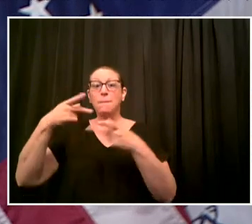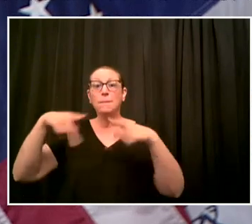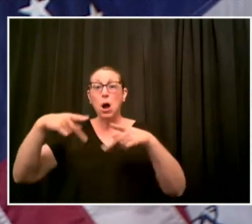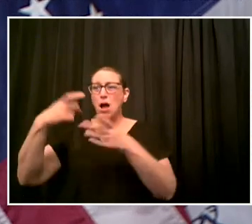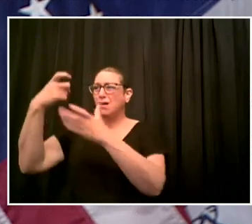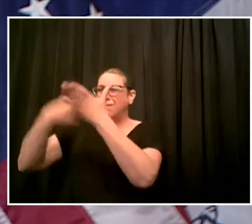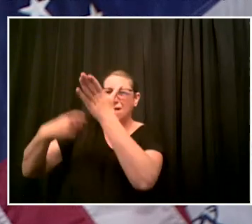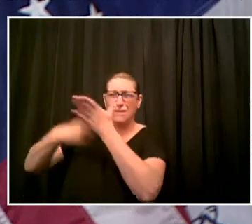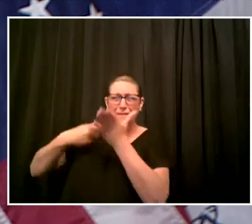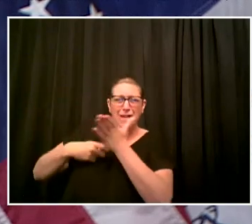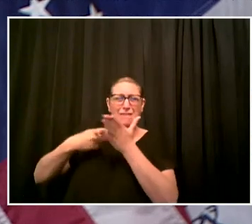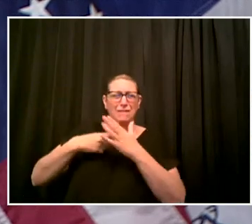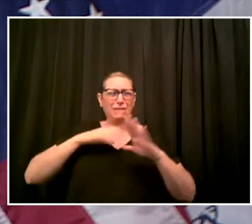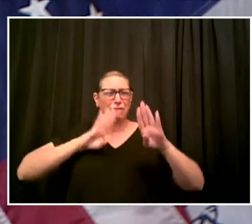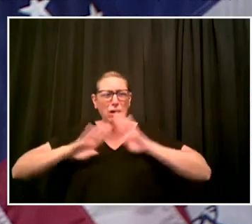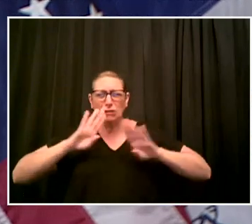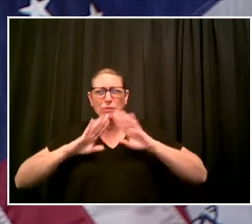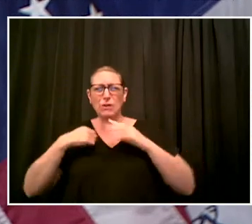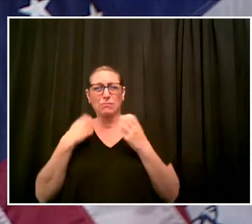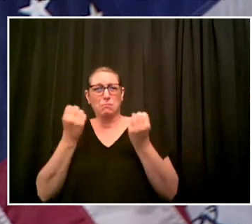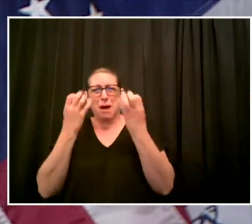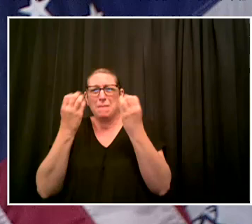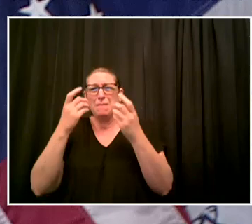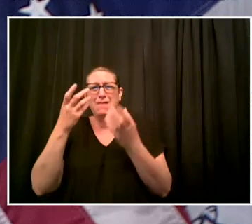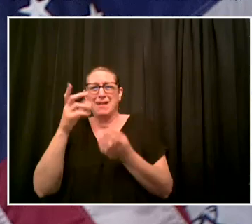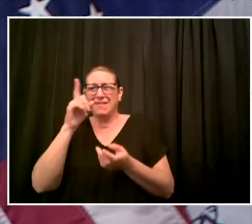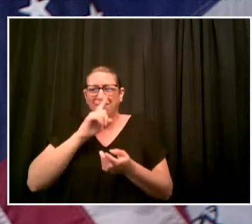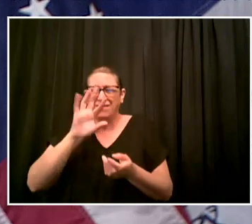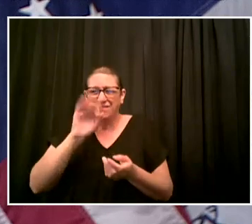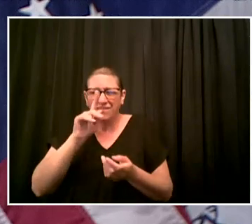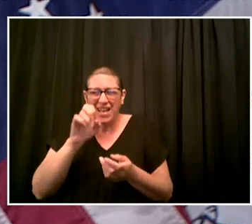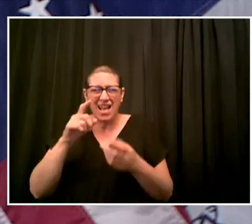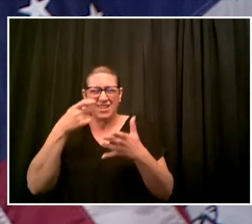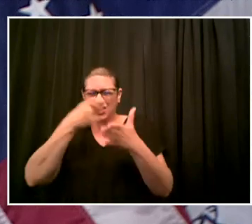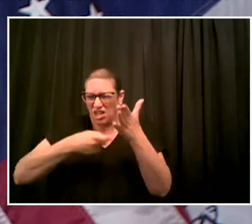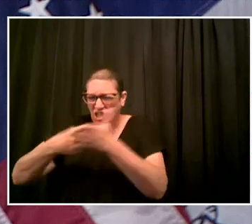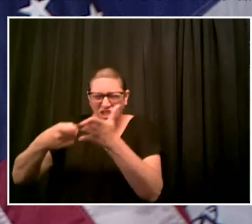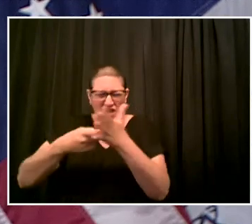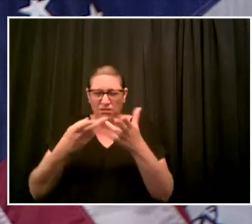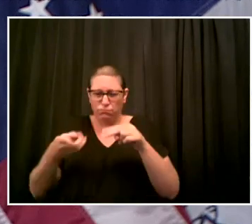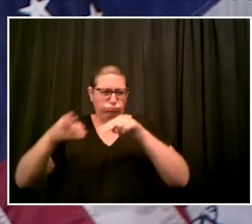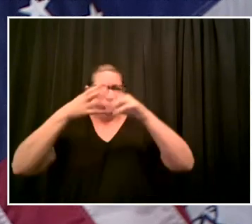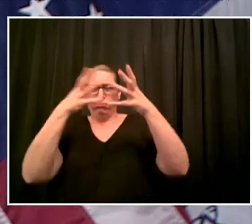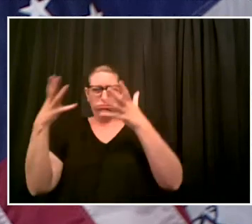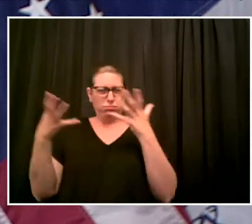CHARGD EBYH TIR D PARTY DELIVERY APPS, BY THE BOGUS FEES THAT